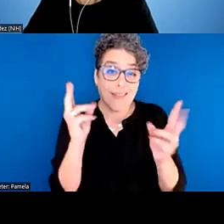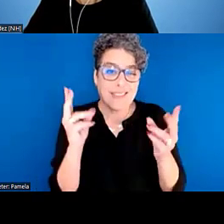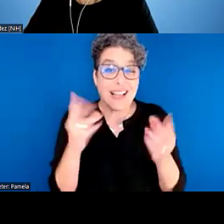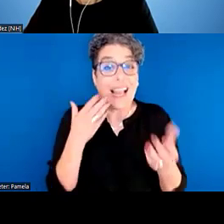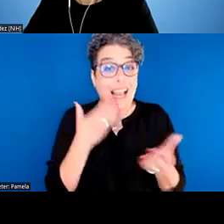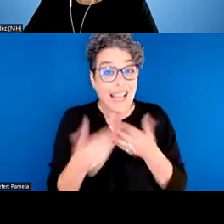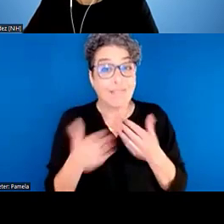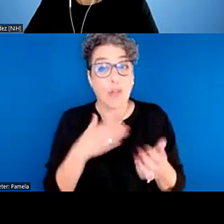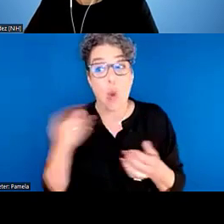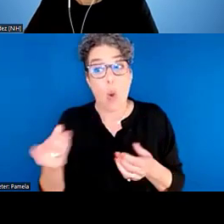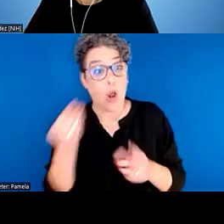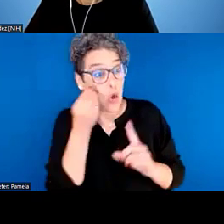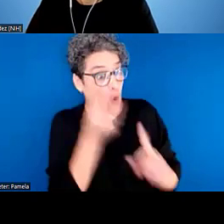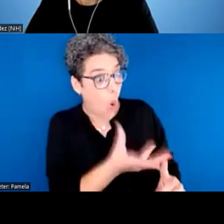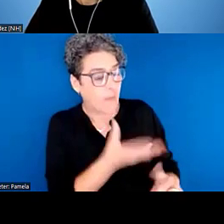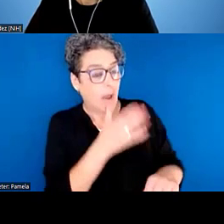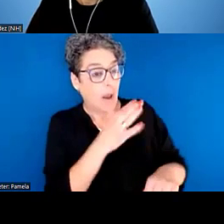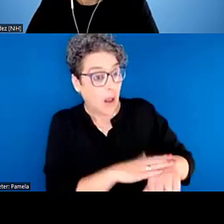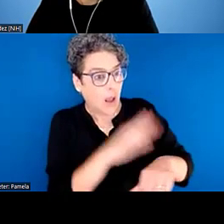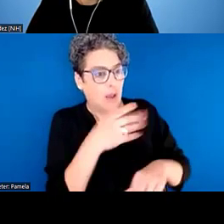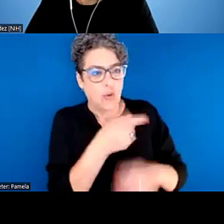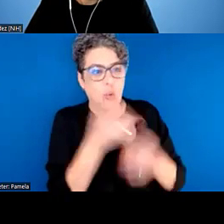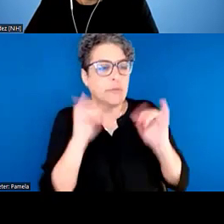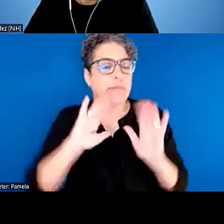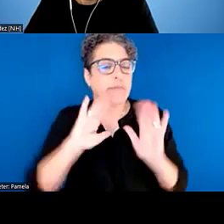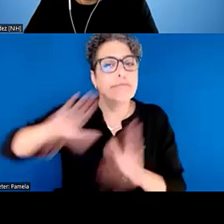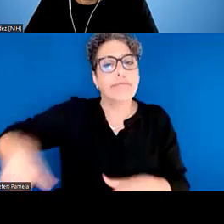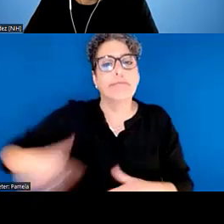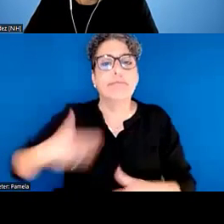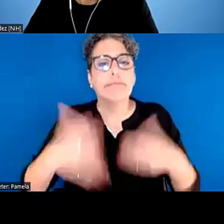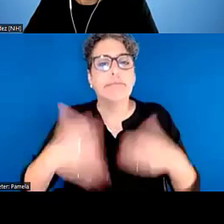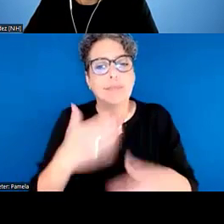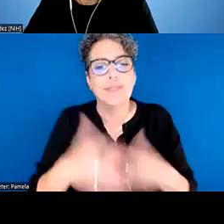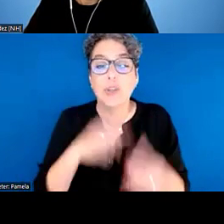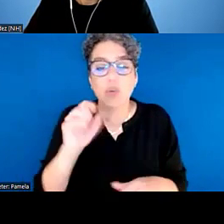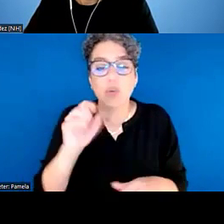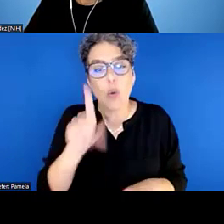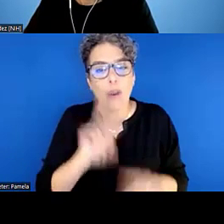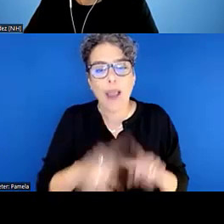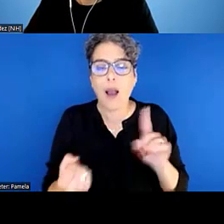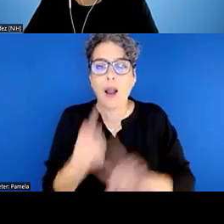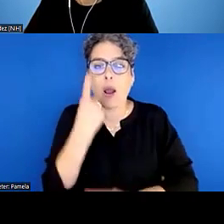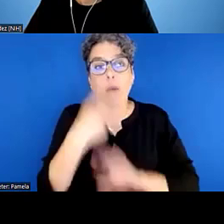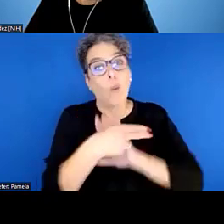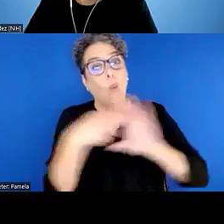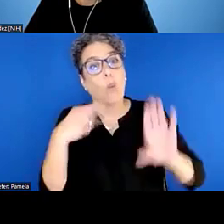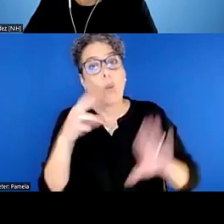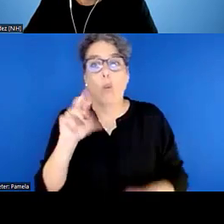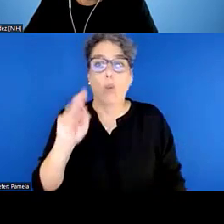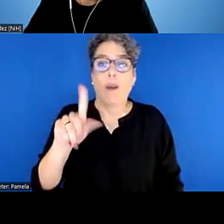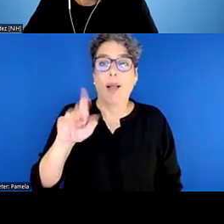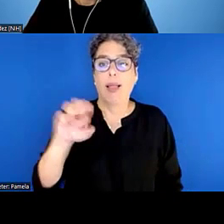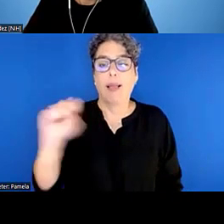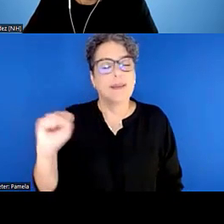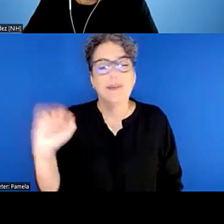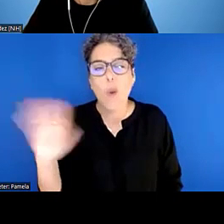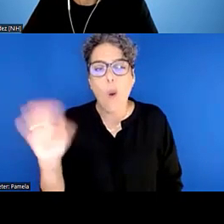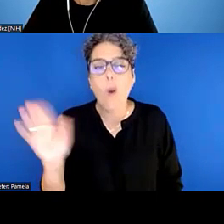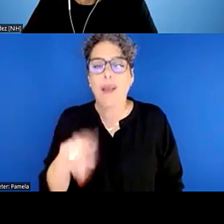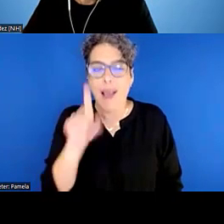and so it's not just a PO .. You can't just call anything reckless, but you have to be in a tough situation